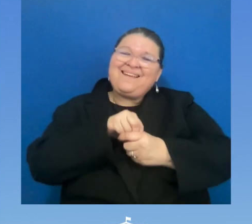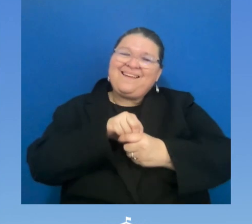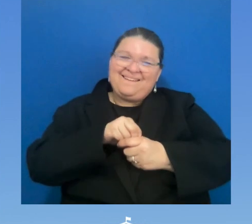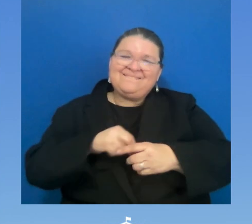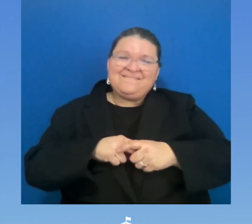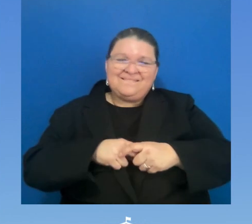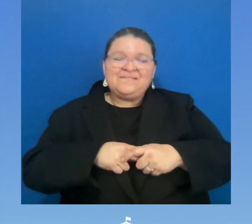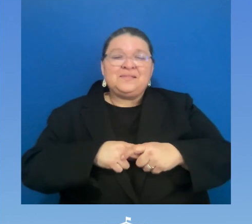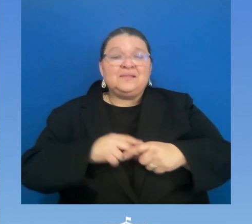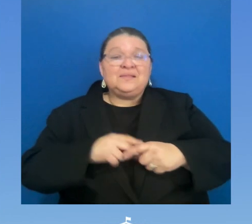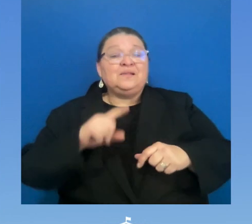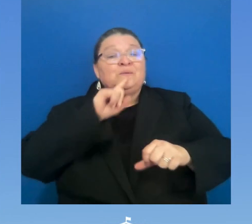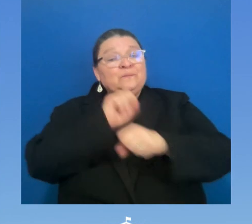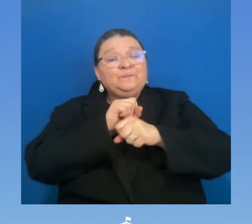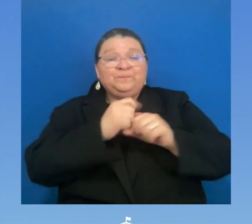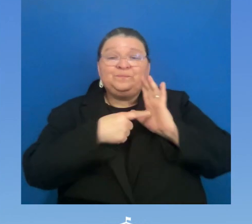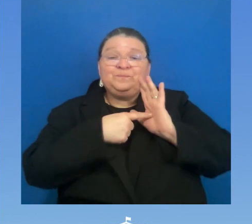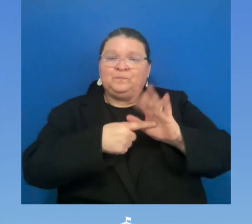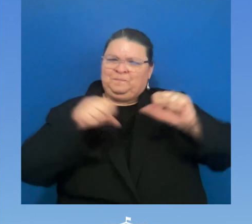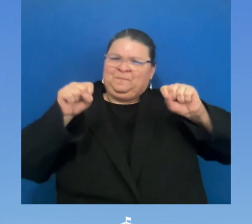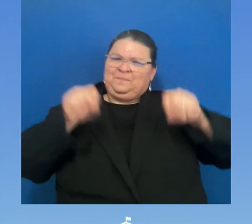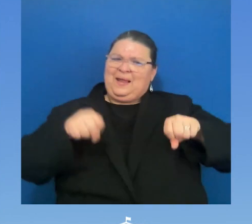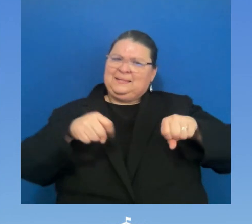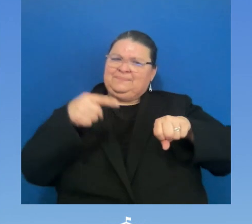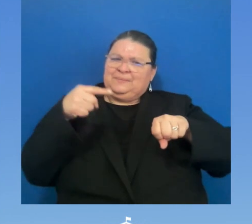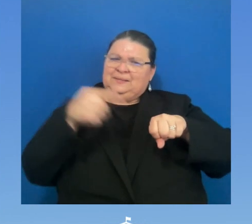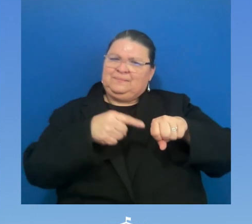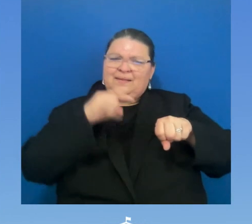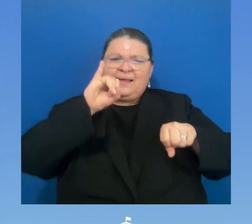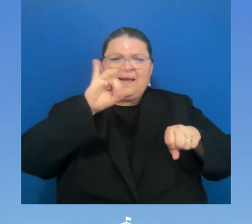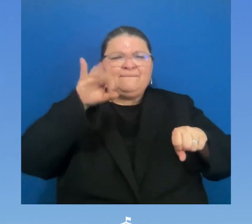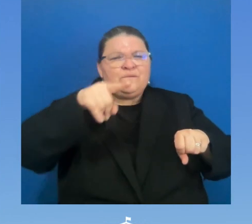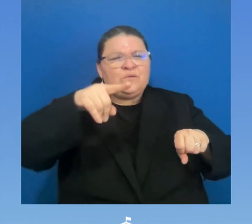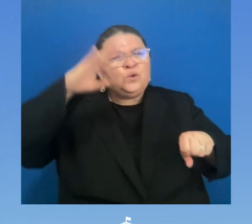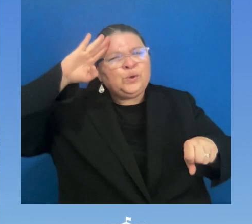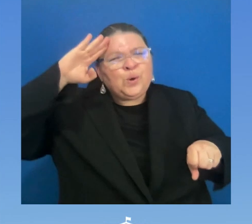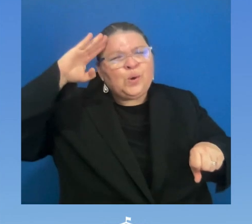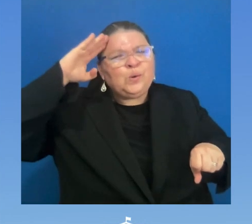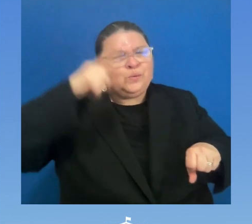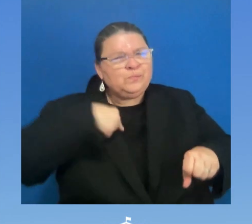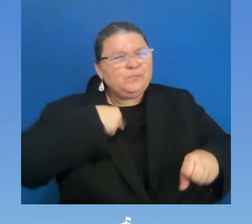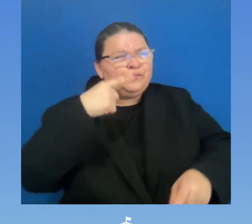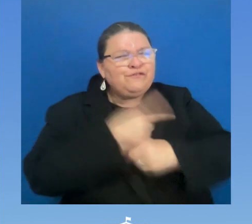others will join you and it will continue on pass whatever you -- you can imagine it's going to do.